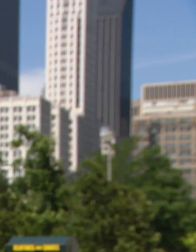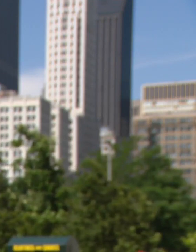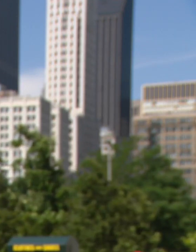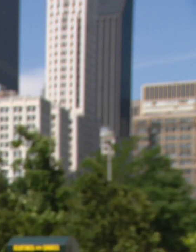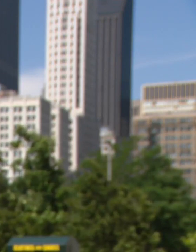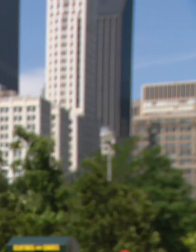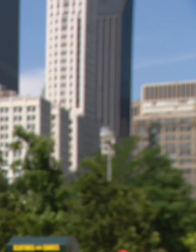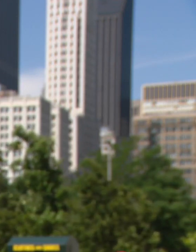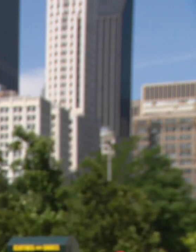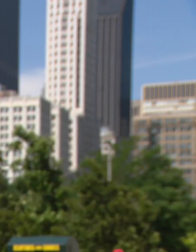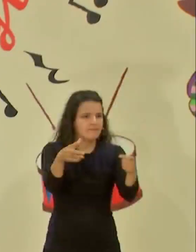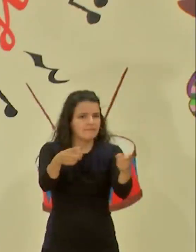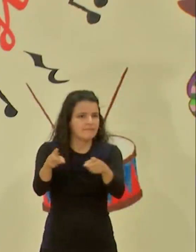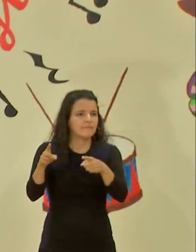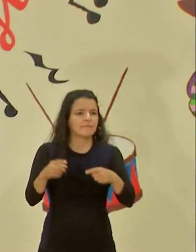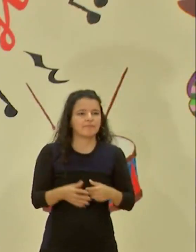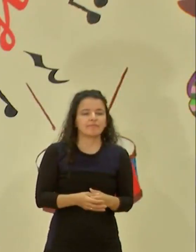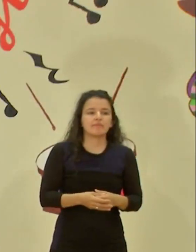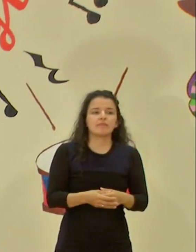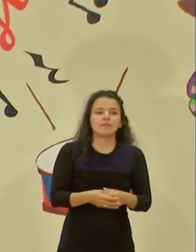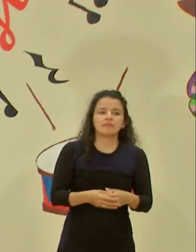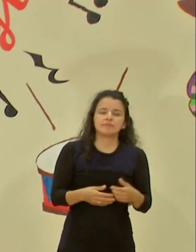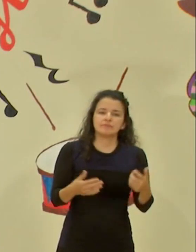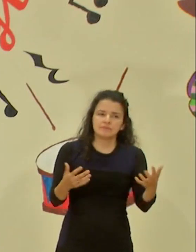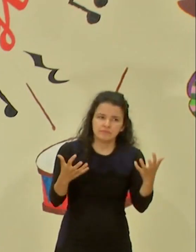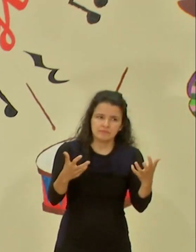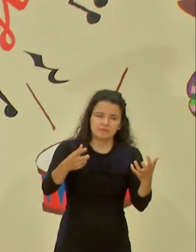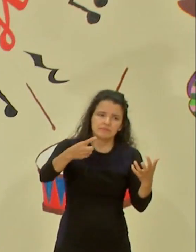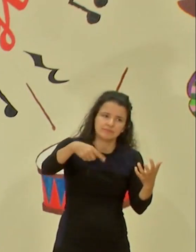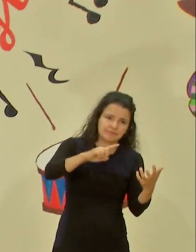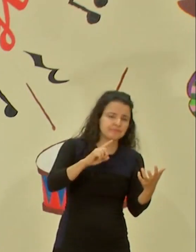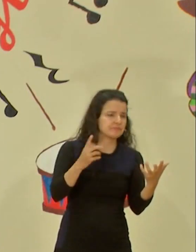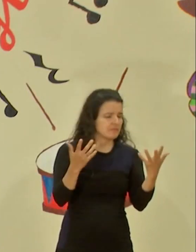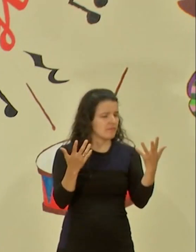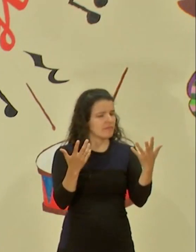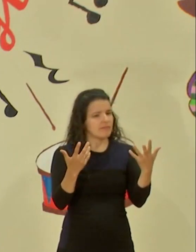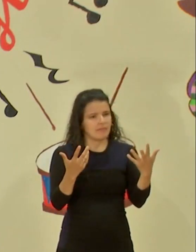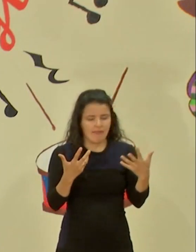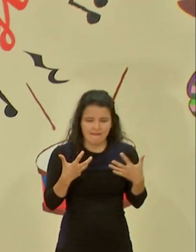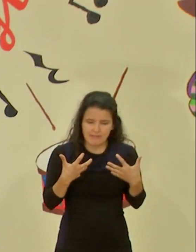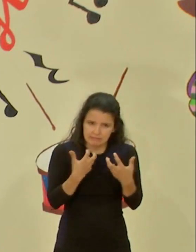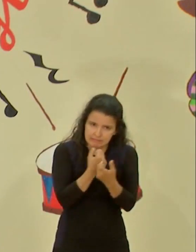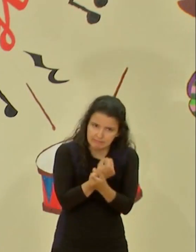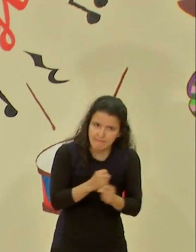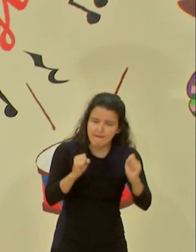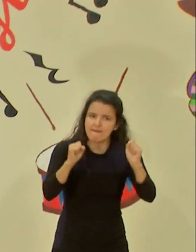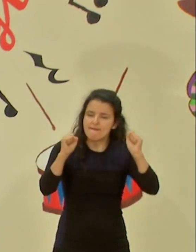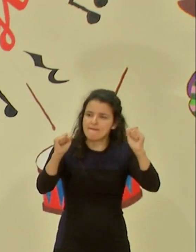HIDING IN TO LEAD THE WAY WE CELEBRATE THE 4TH OF JULY THIS YEAR WILL BE A LOT DIFFERENT. BUT CITY LEADERS INSIST ONE